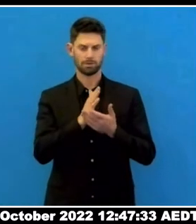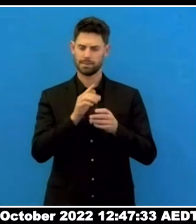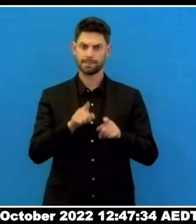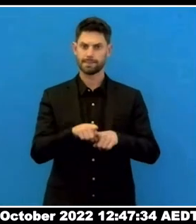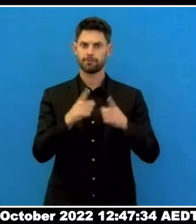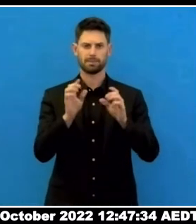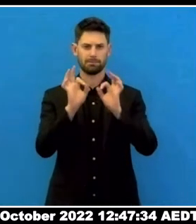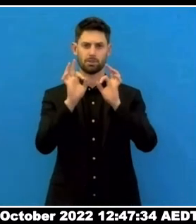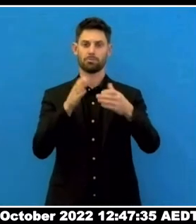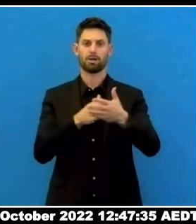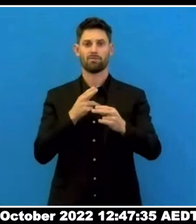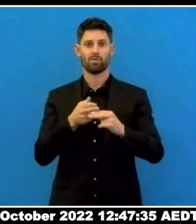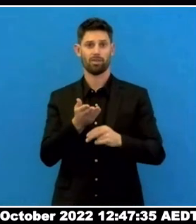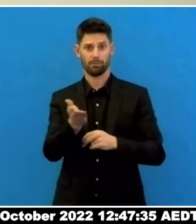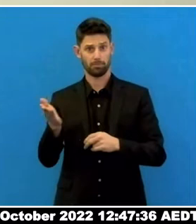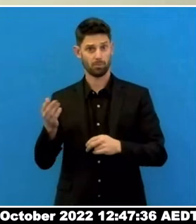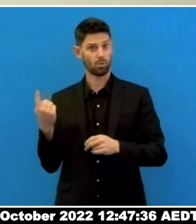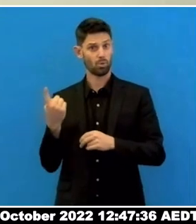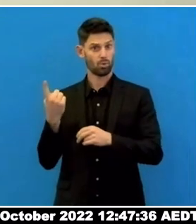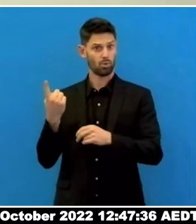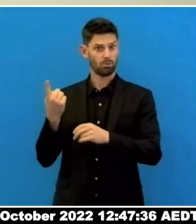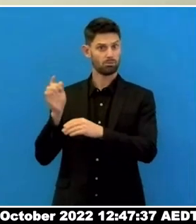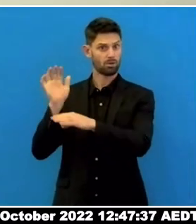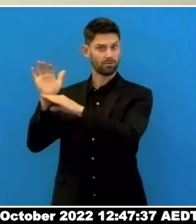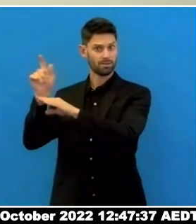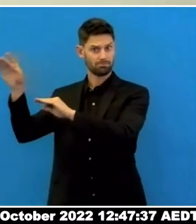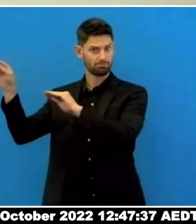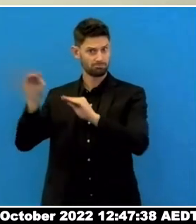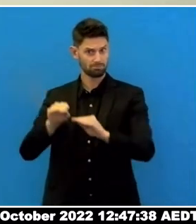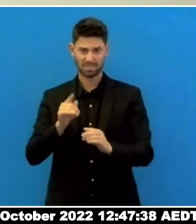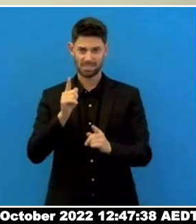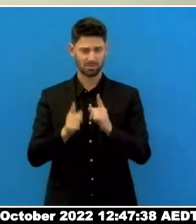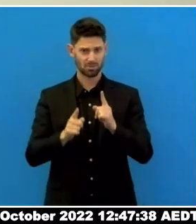So, NDIS participants from refugee backgrounds can often feel confused or conflicted.